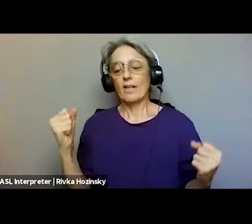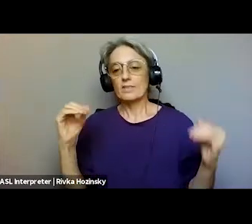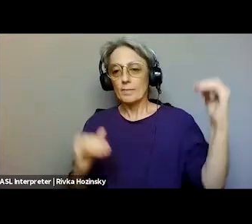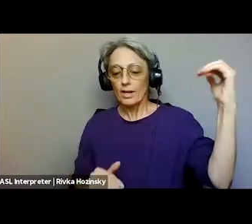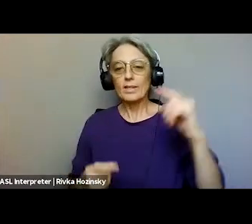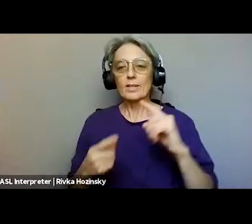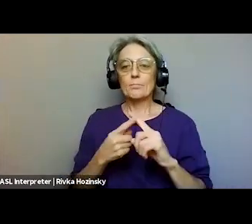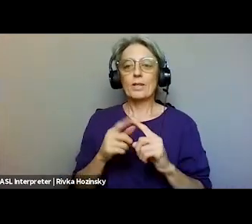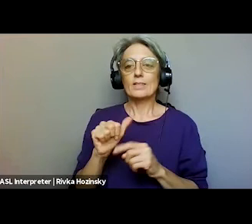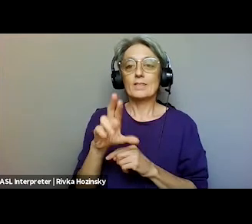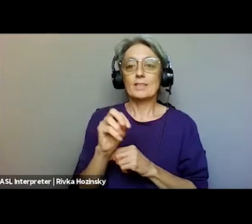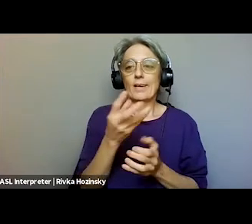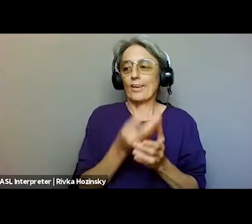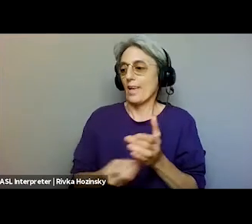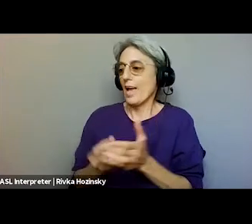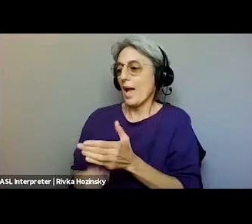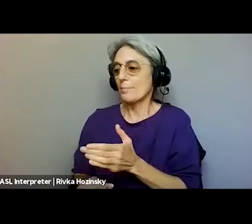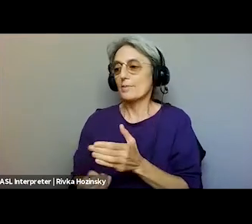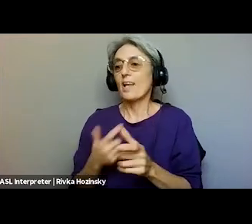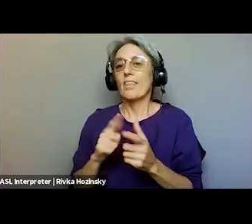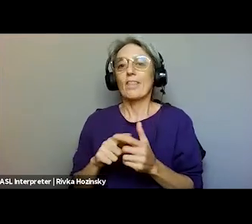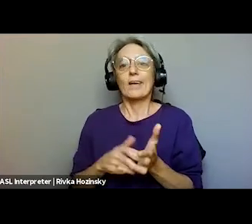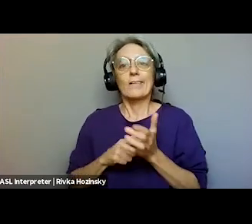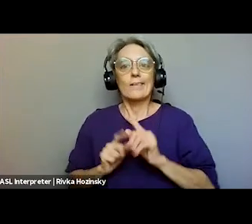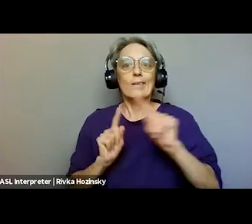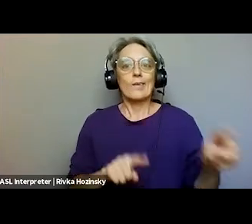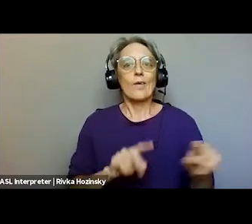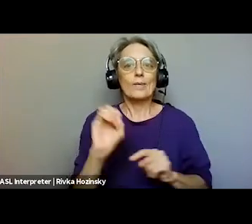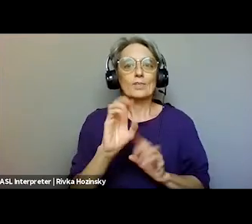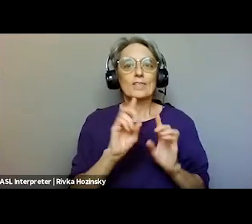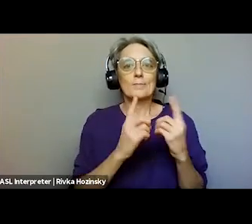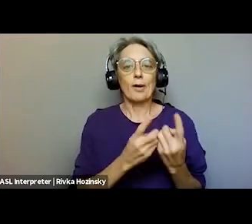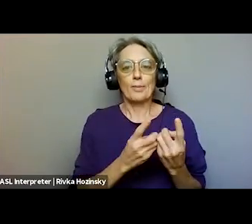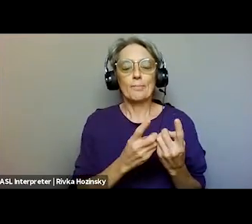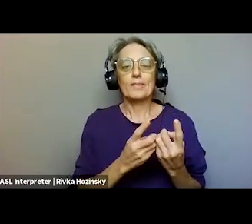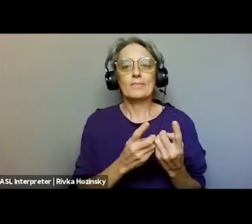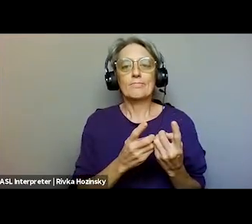result in the need for acute care utilization. So lots of work to be done to provide better support.